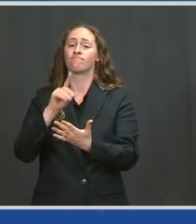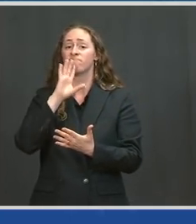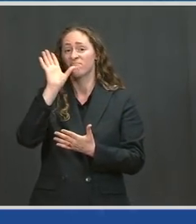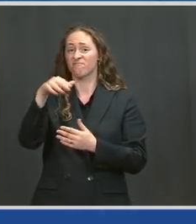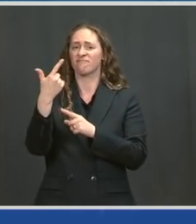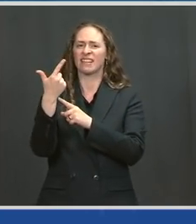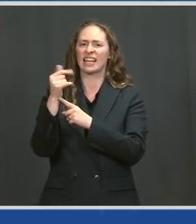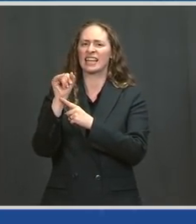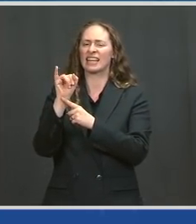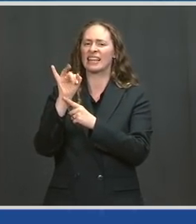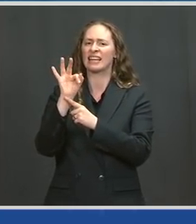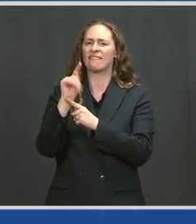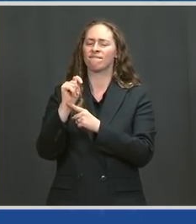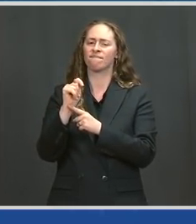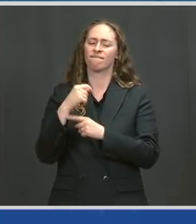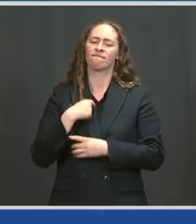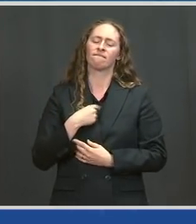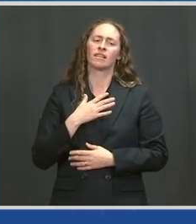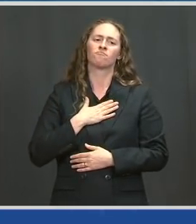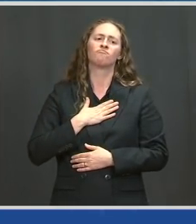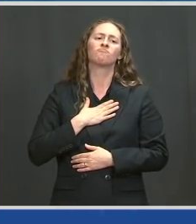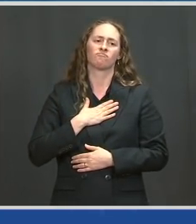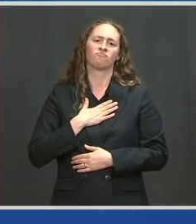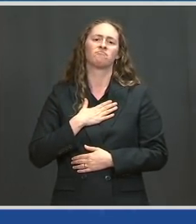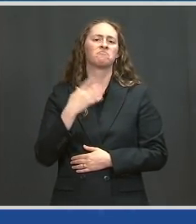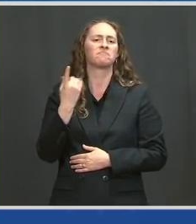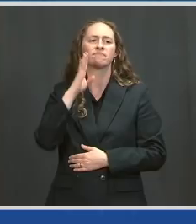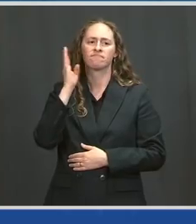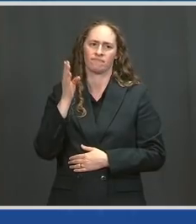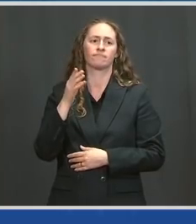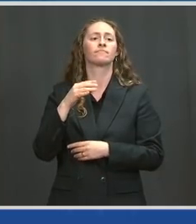Dr. John Hope Franklin, one of America's greatest historians,